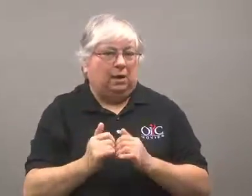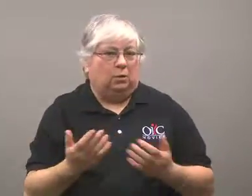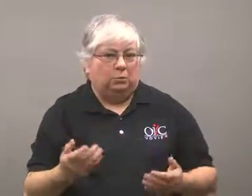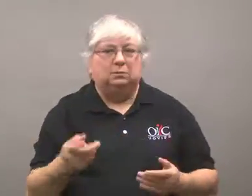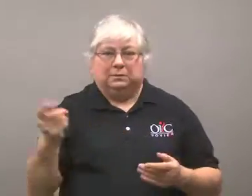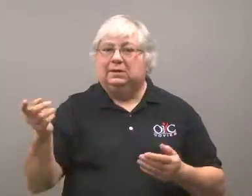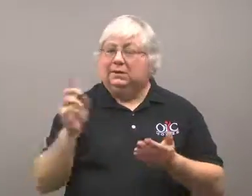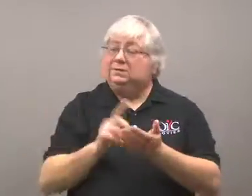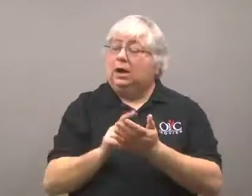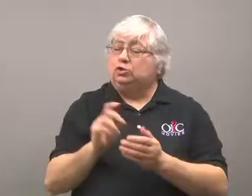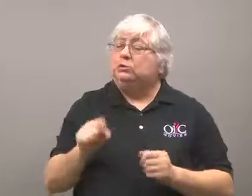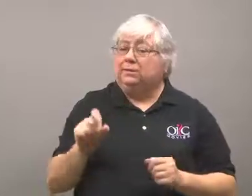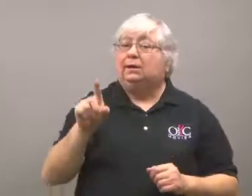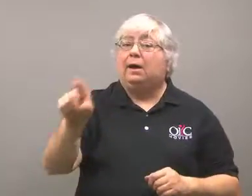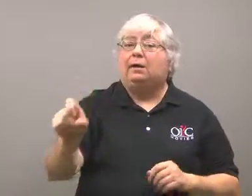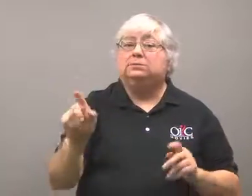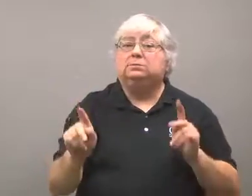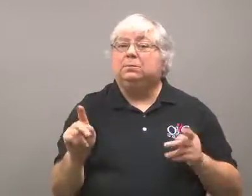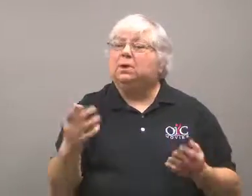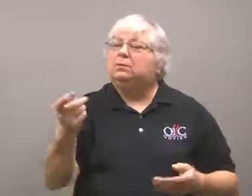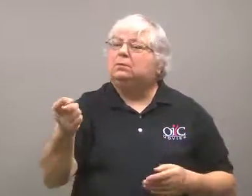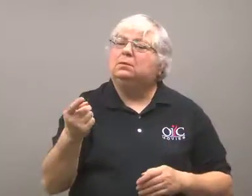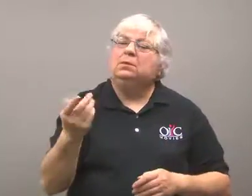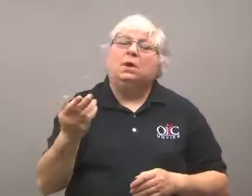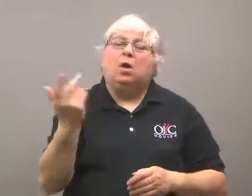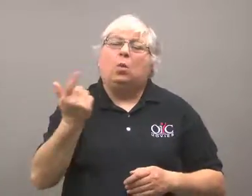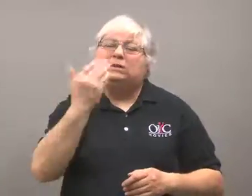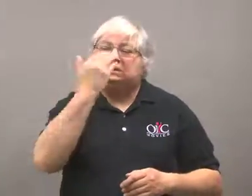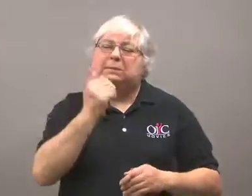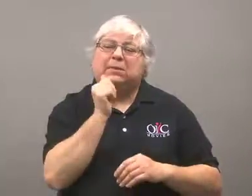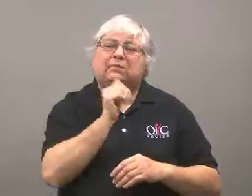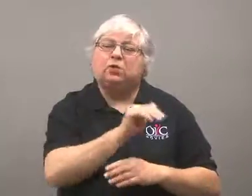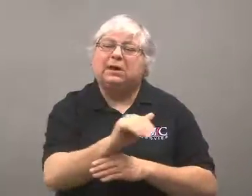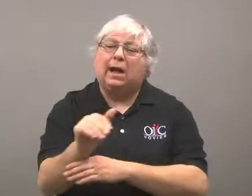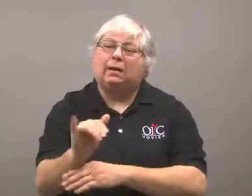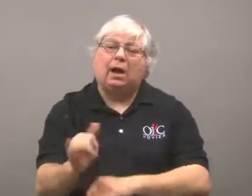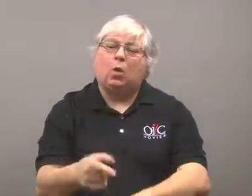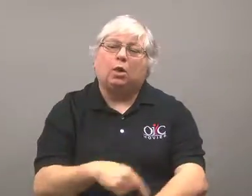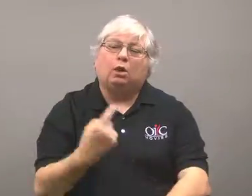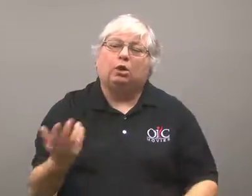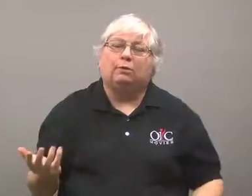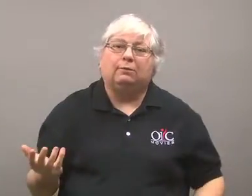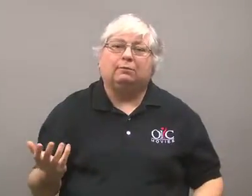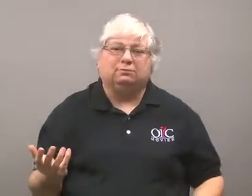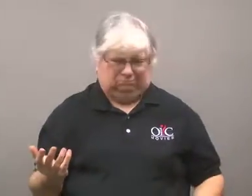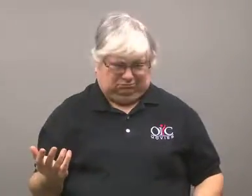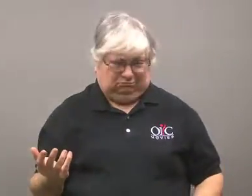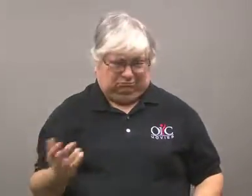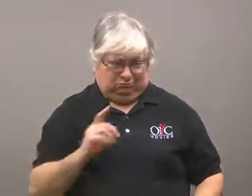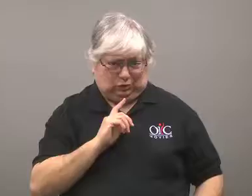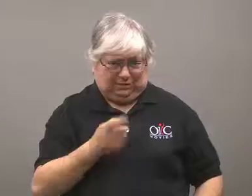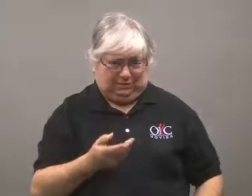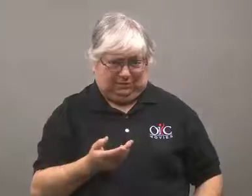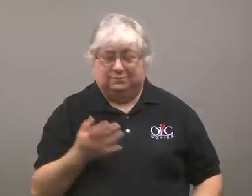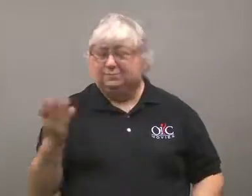Doctors can ask their patients how long they sleep at night. Really?